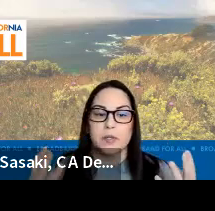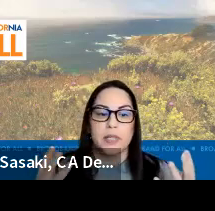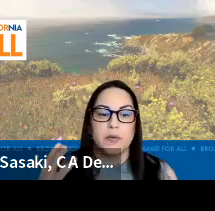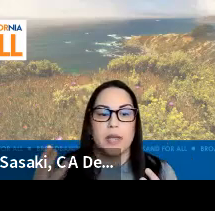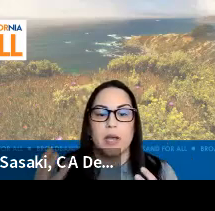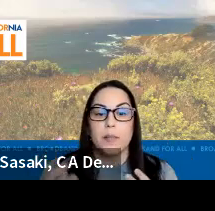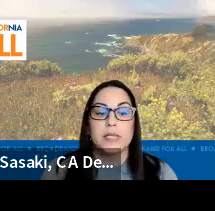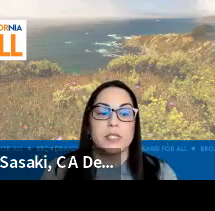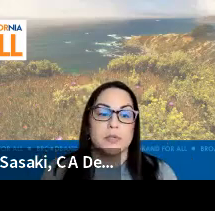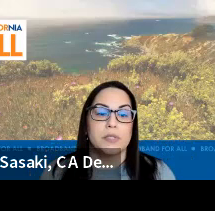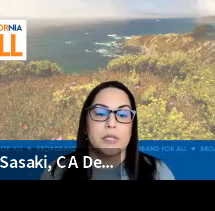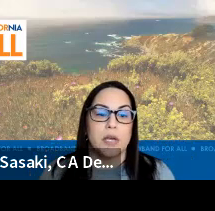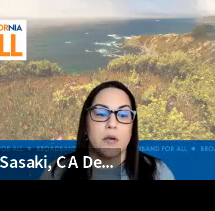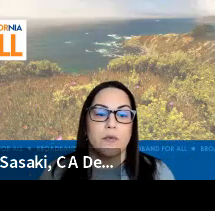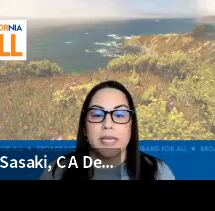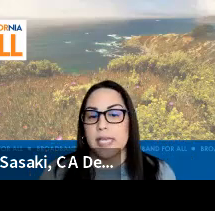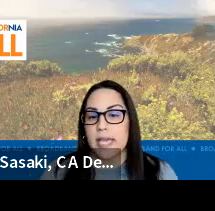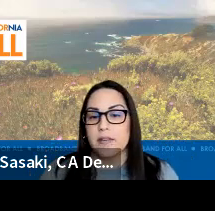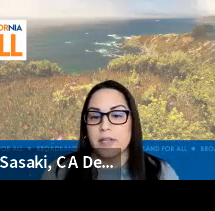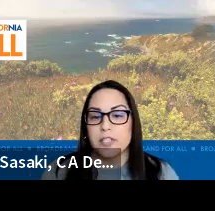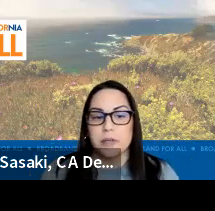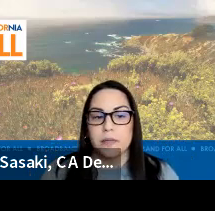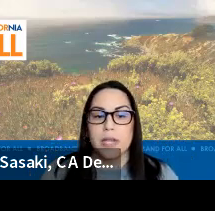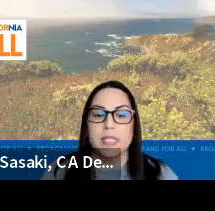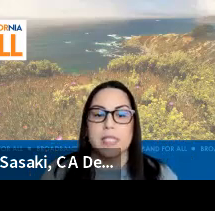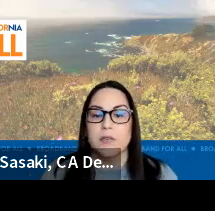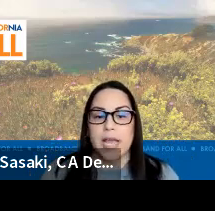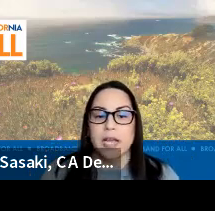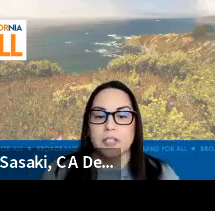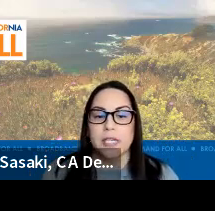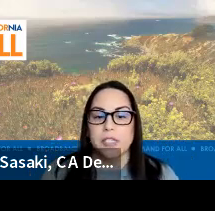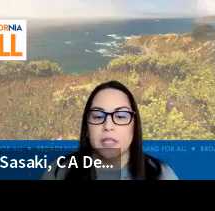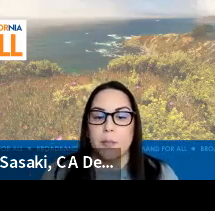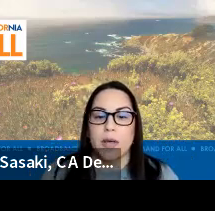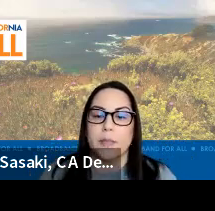with everyone. Please use the raise hand feature, that is in the reaction section at the bottom